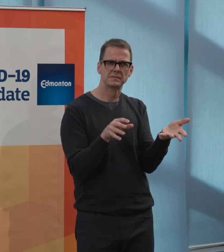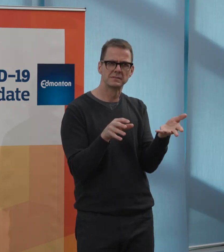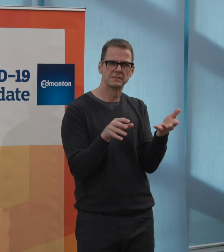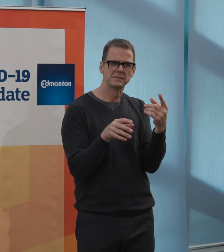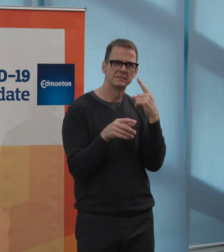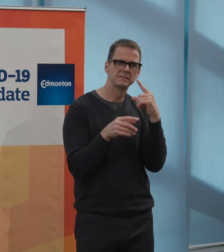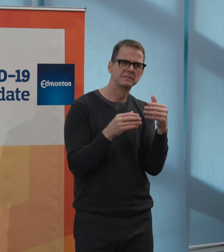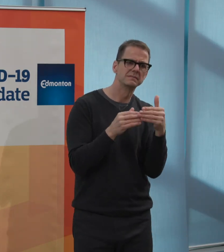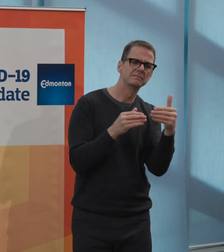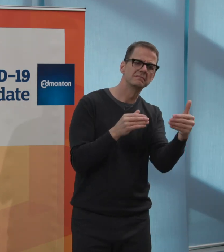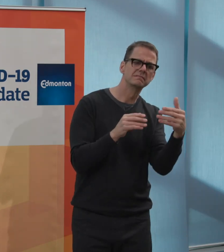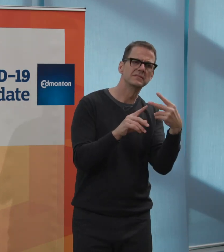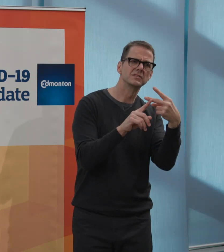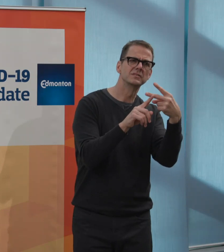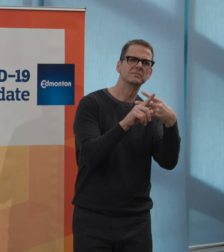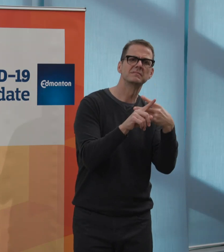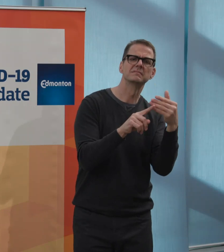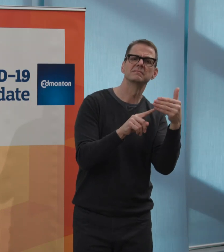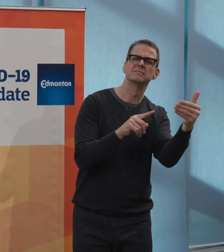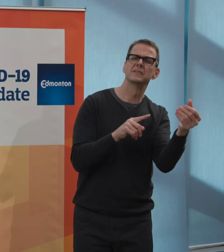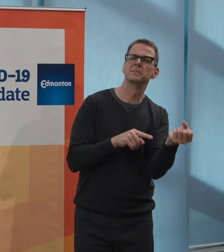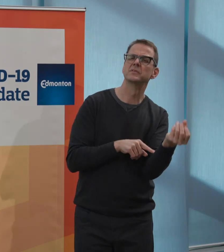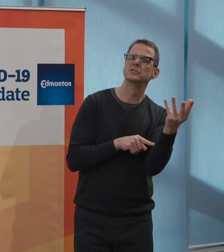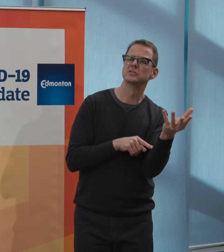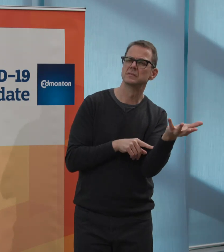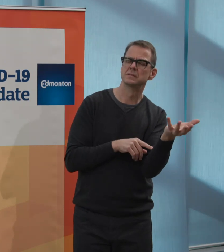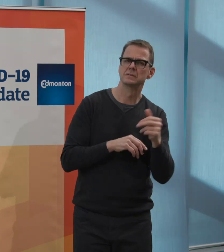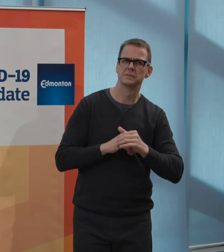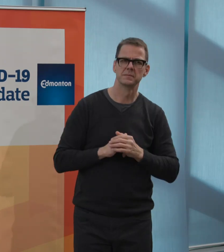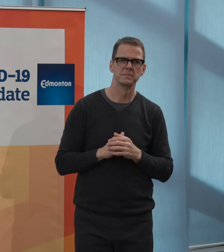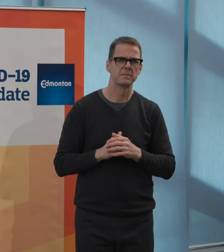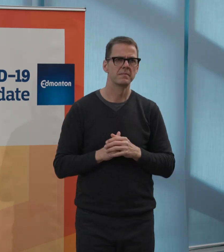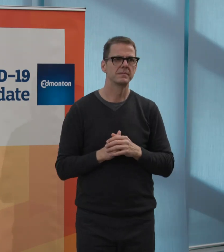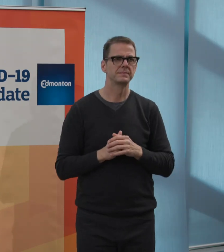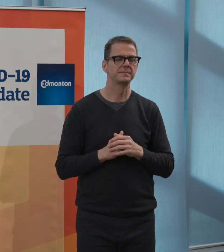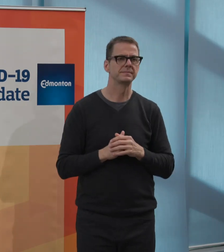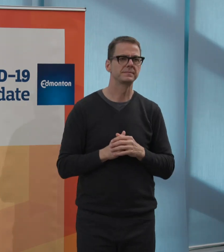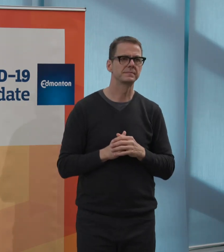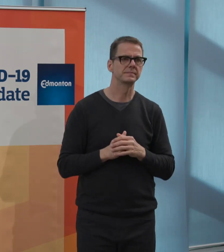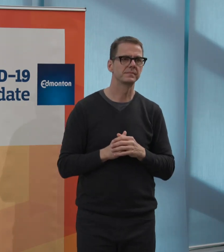so the question is to what degree are you topping up the